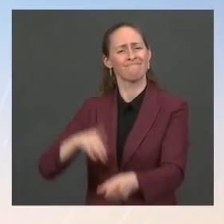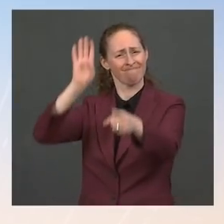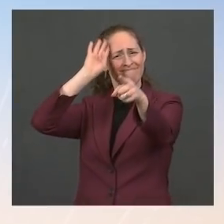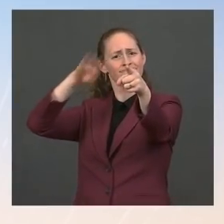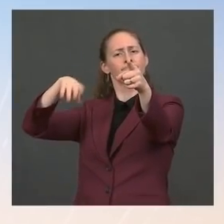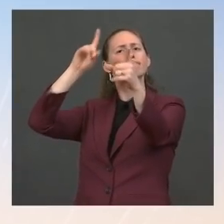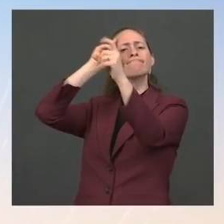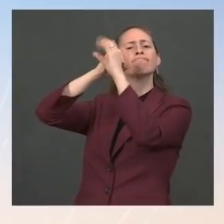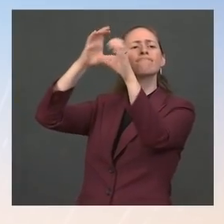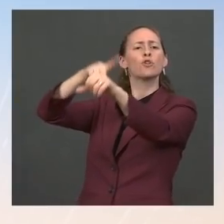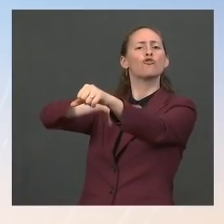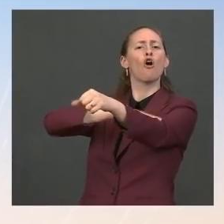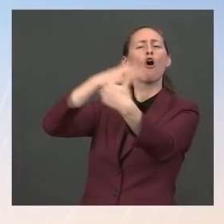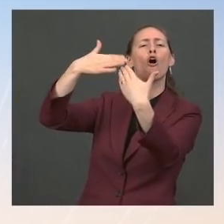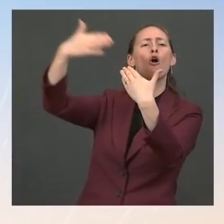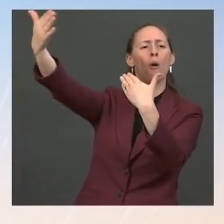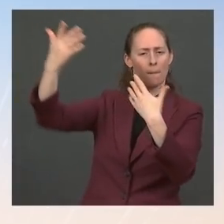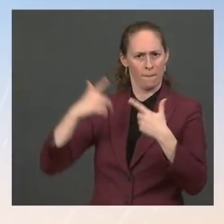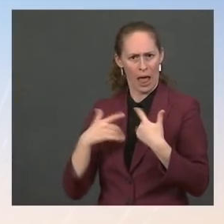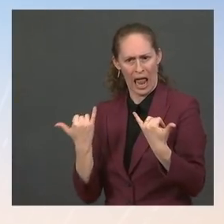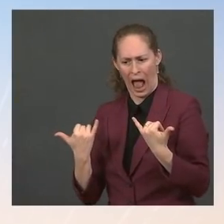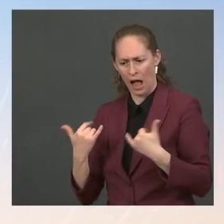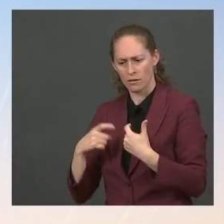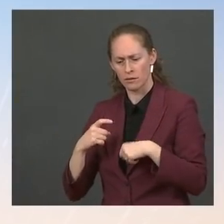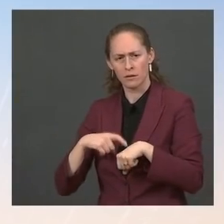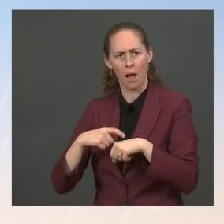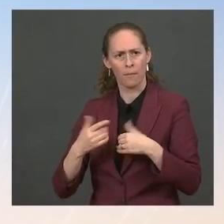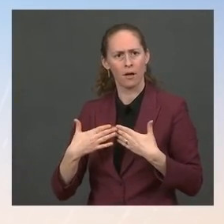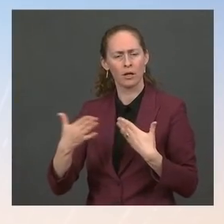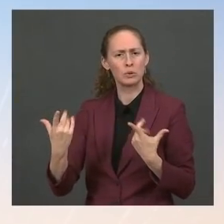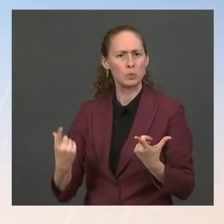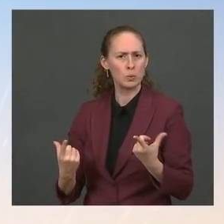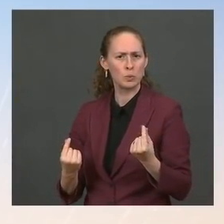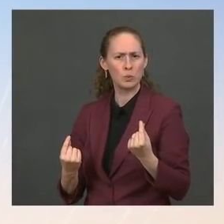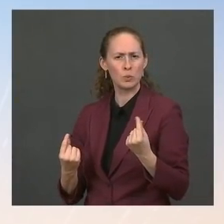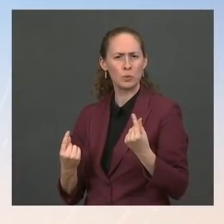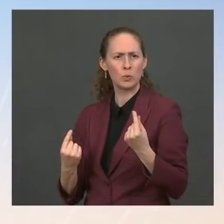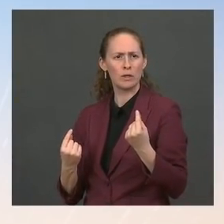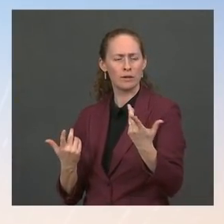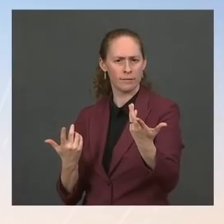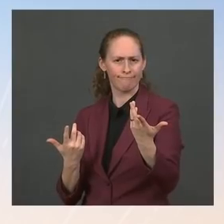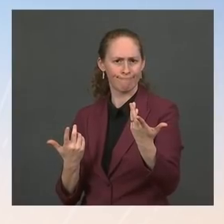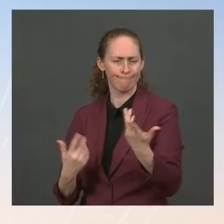So what will be done in the immediate future to address the next year? Ms. Psaki: Actually, many of them are short term.